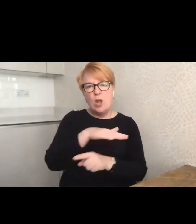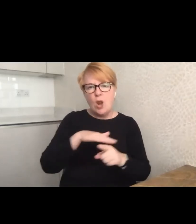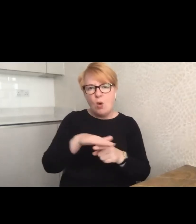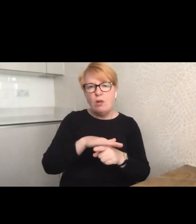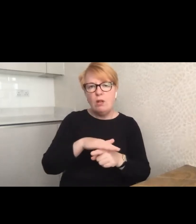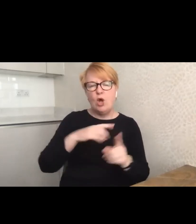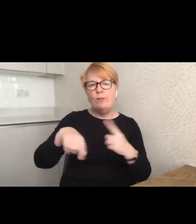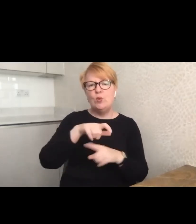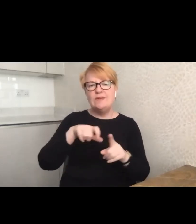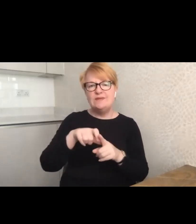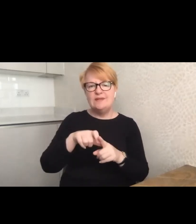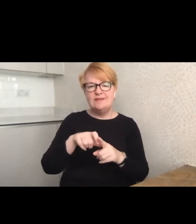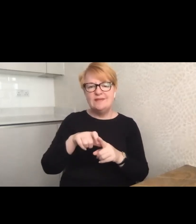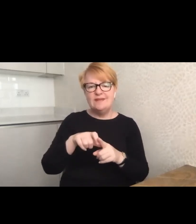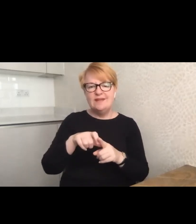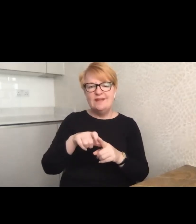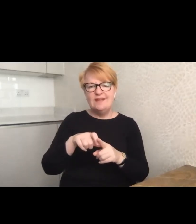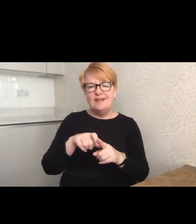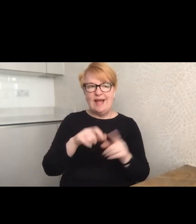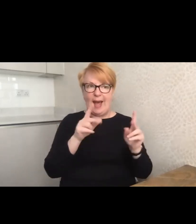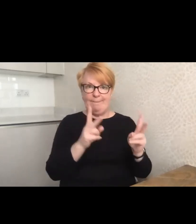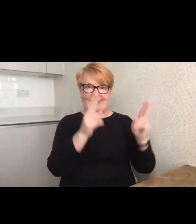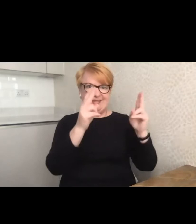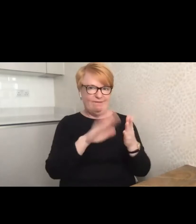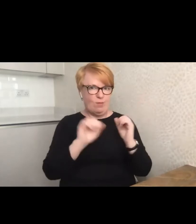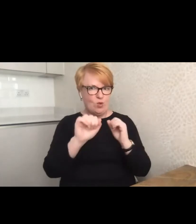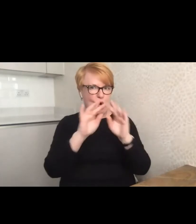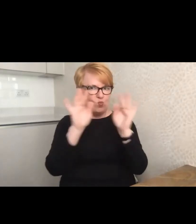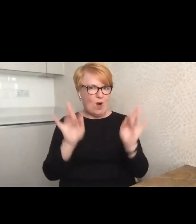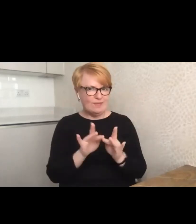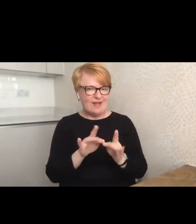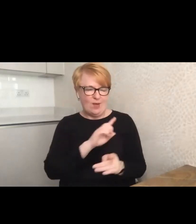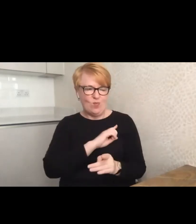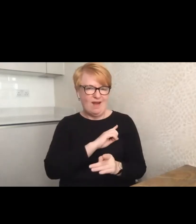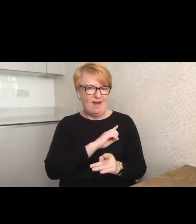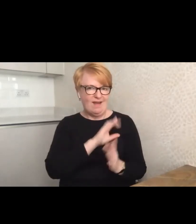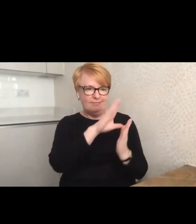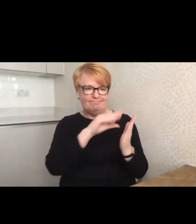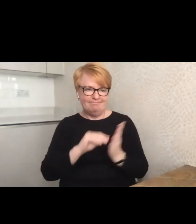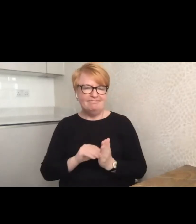And I’ve just picked this from your website because I thought it worked really well within the context of today's event - to co-produce